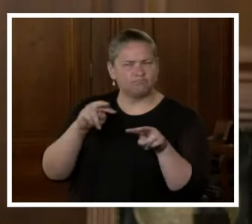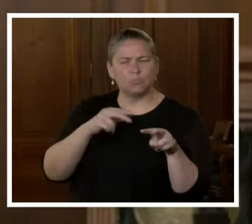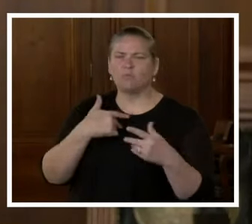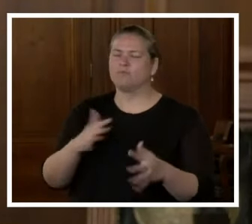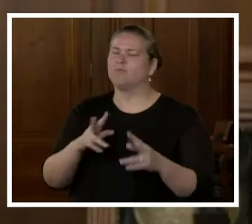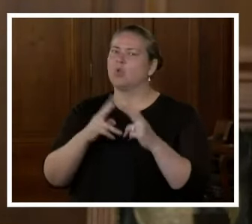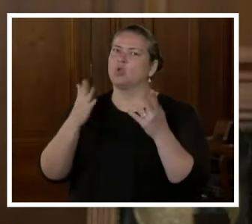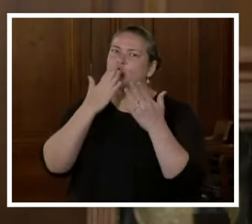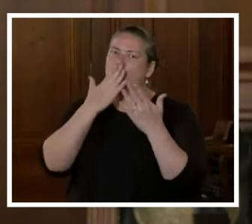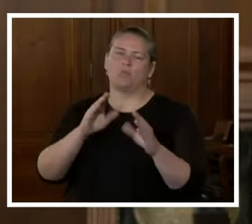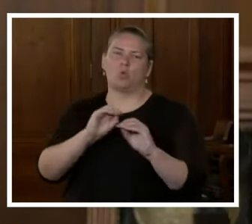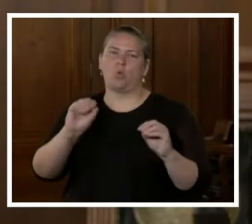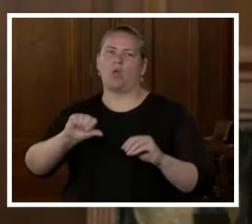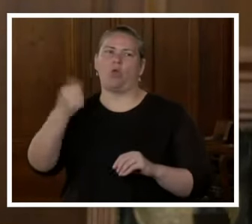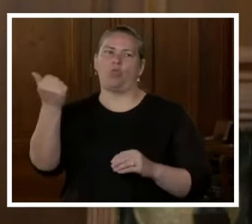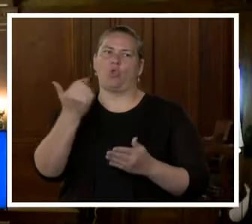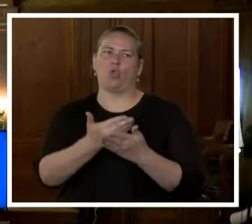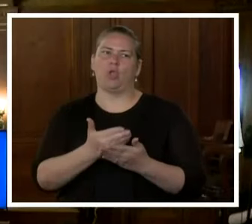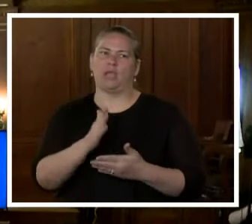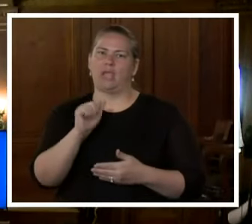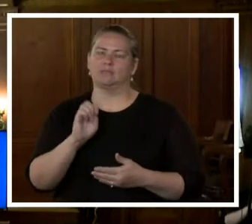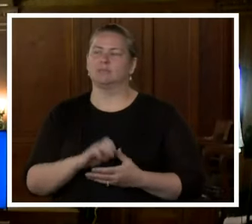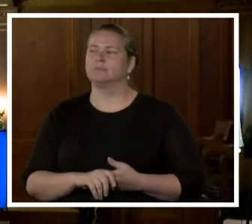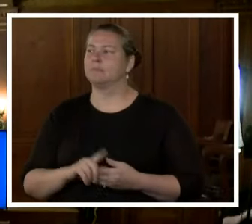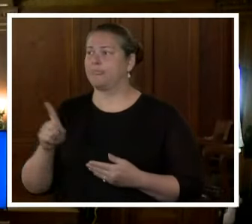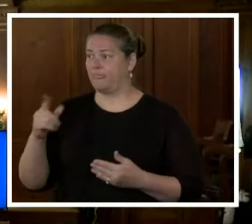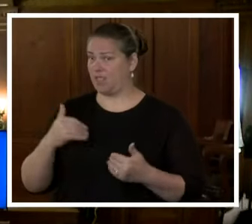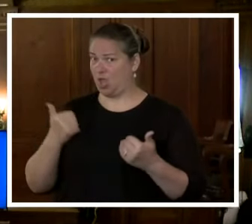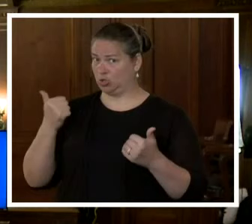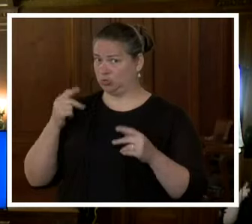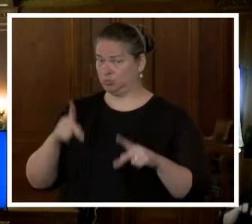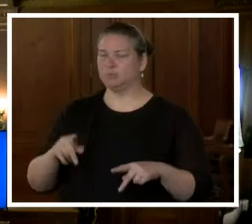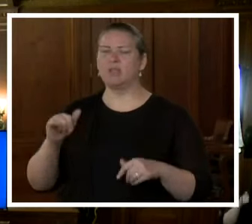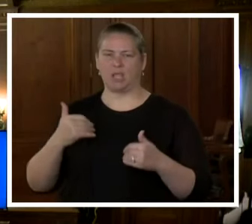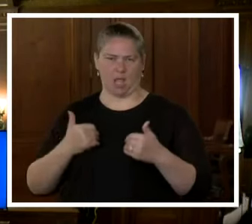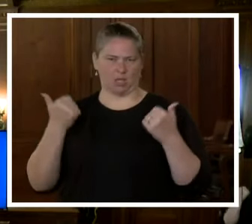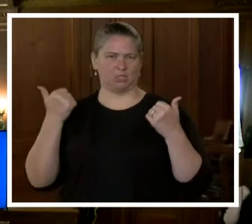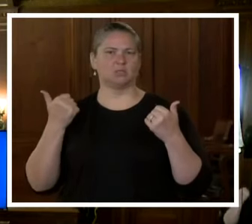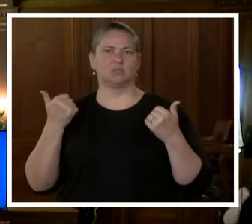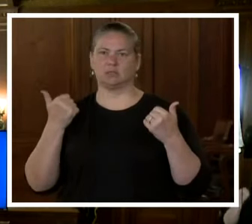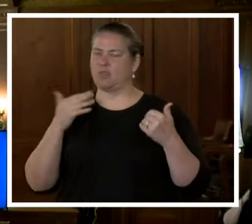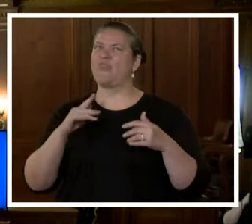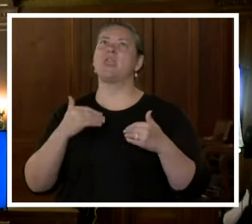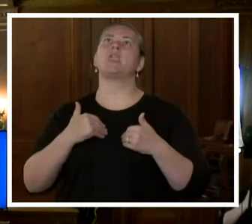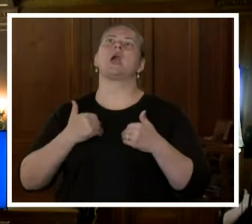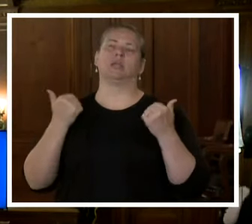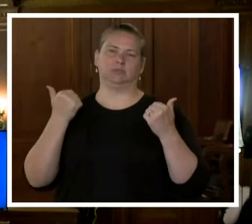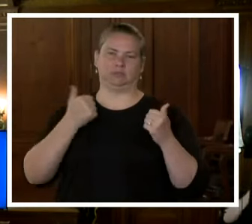11.5MILLION, 6.5 OF IT IS GOING TO ENSURE LOUISVILLE'S URBAN LEAGUE SUPPOSED AND LEARNING